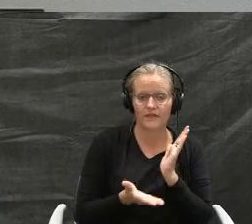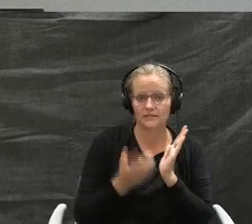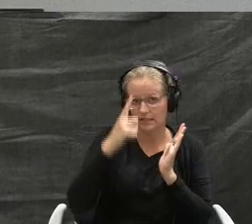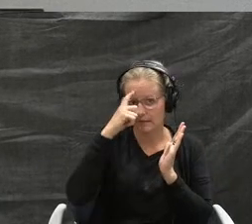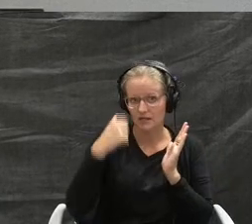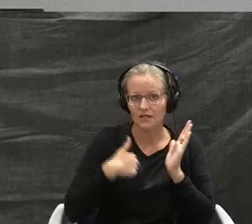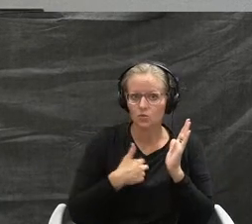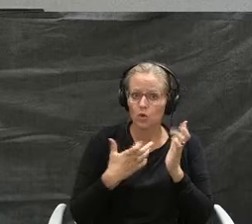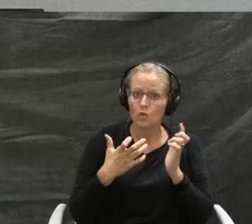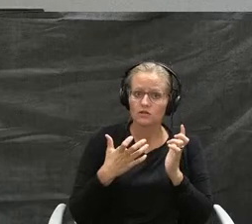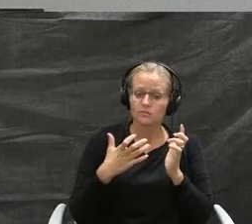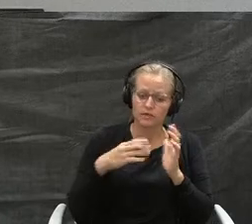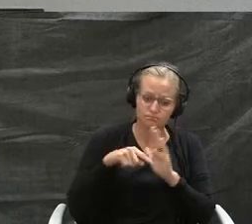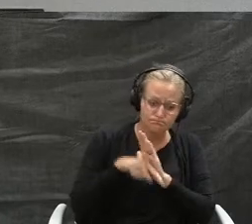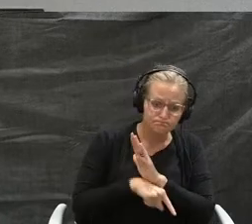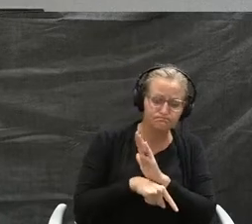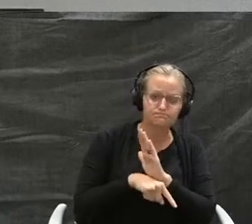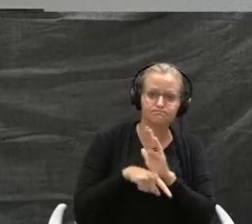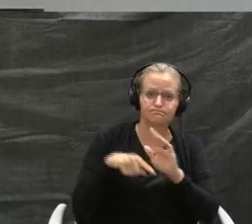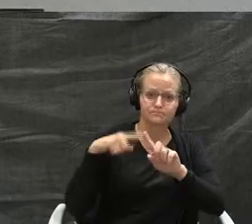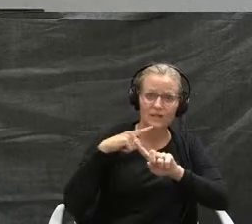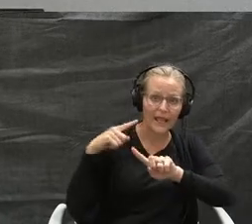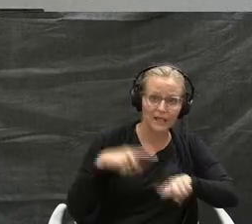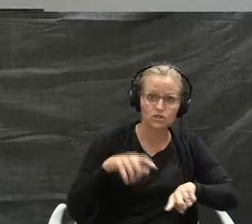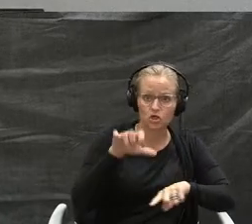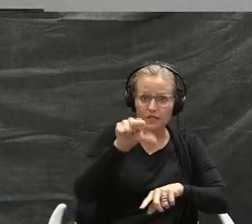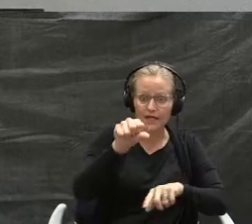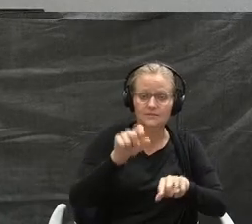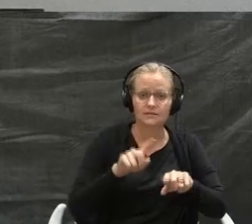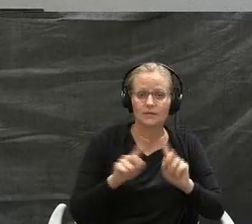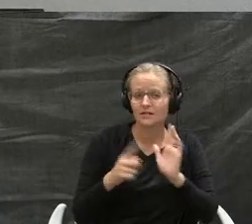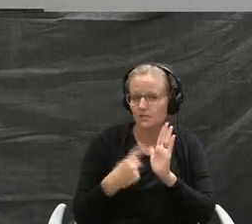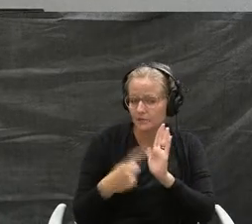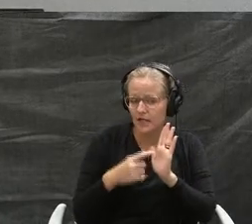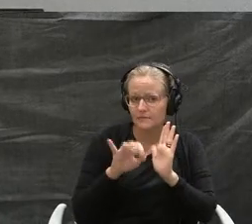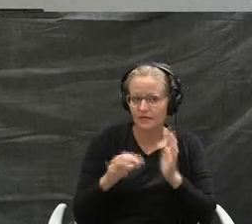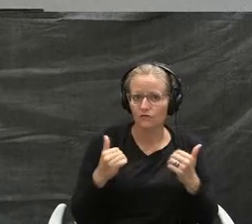sometimes if we've got too many of 'em, it's hard to give them